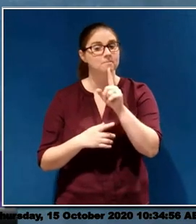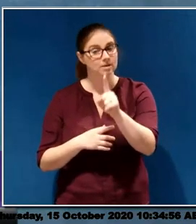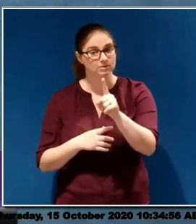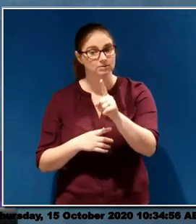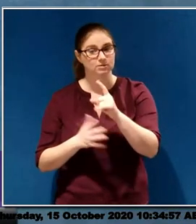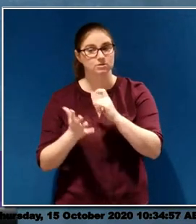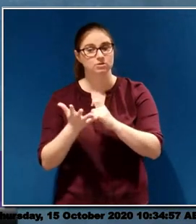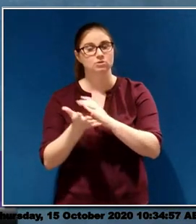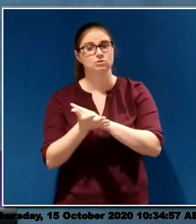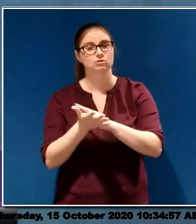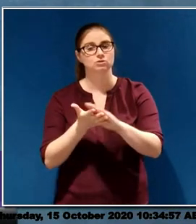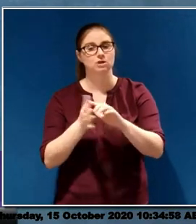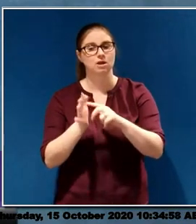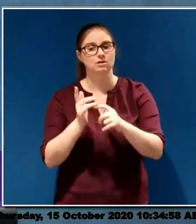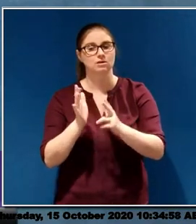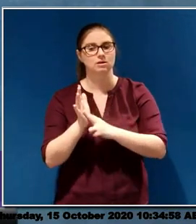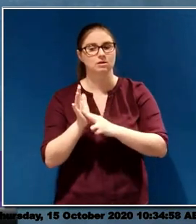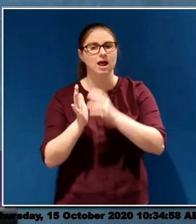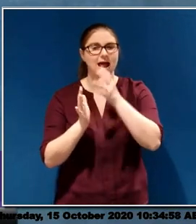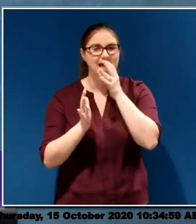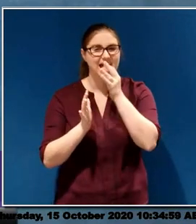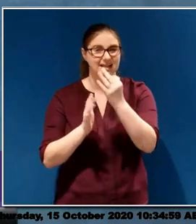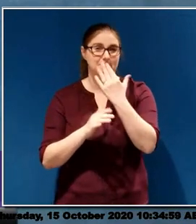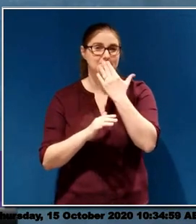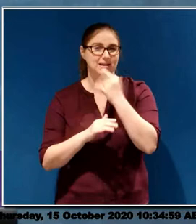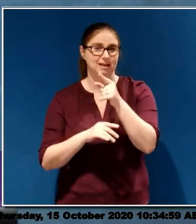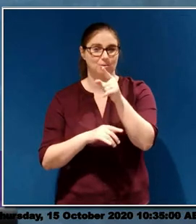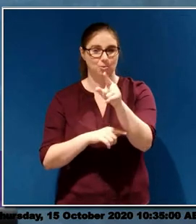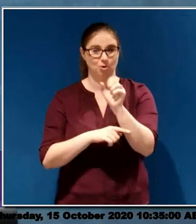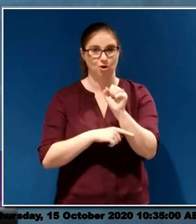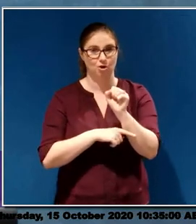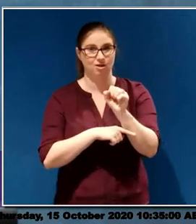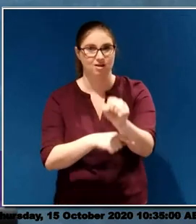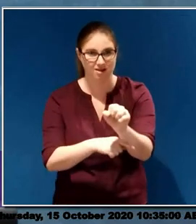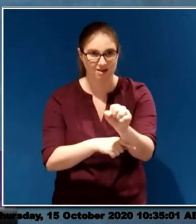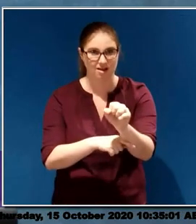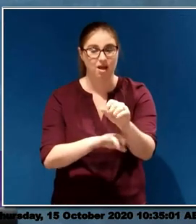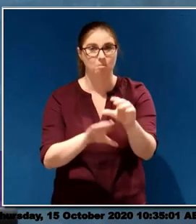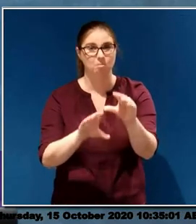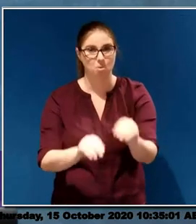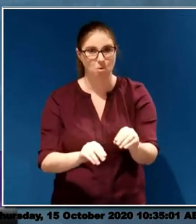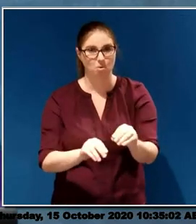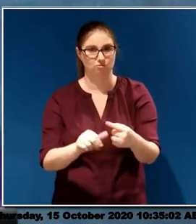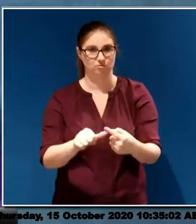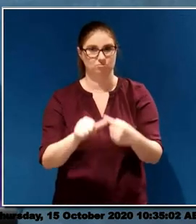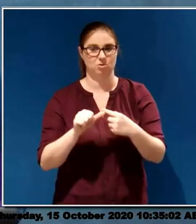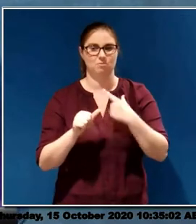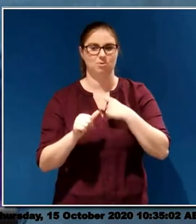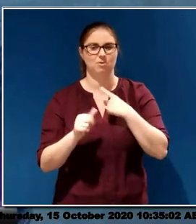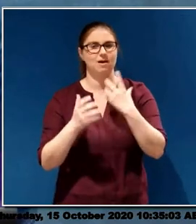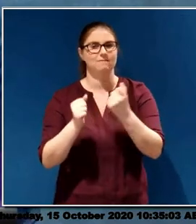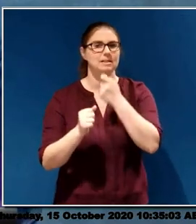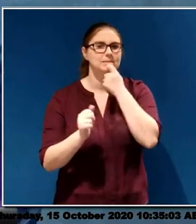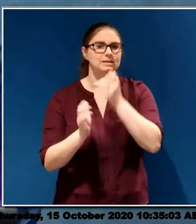and lean forward before answering because there's often a delay in the audio feed coming through. Thank you.